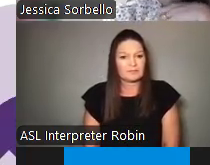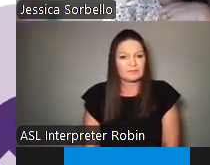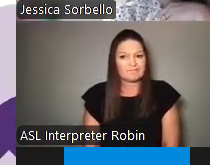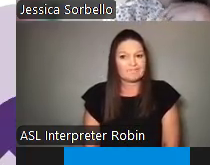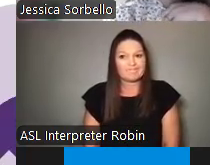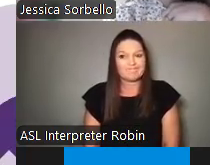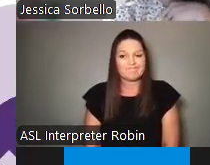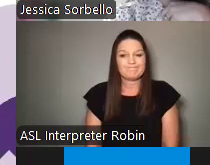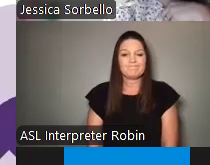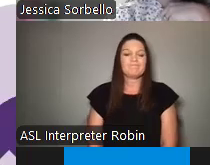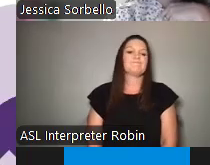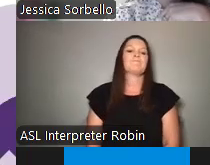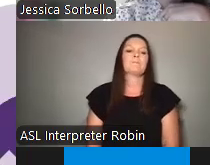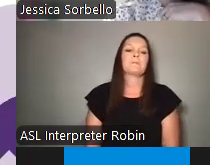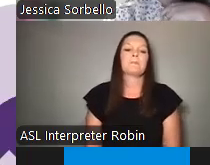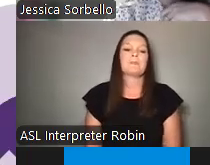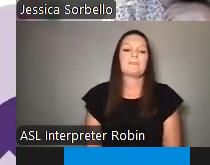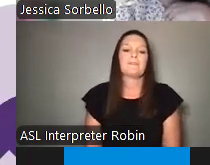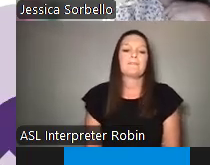»BLAISE BRYANT: Joyce it is showing you are unmuted here,